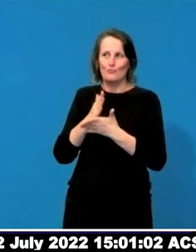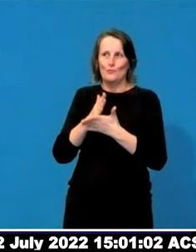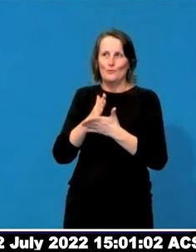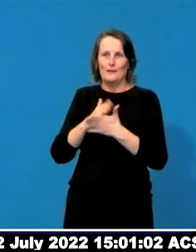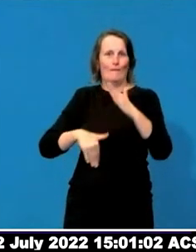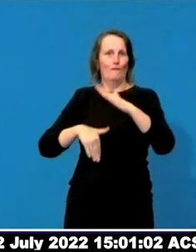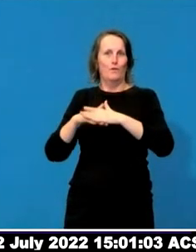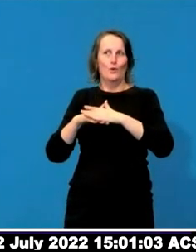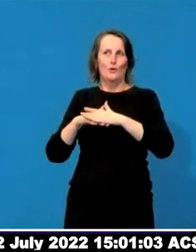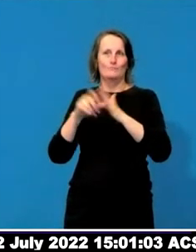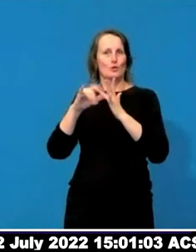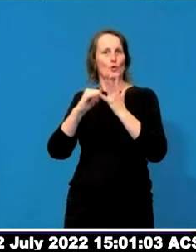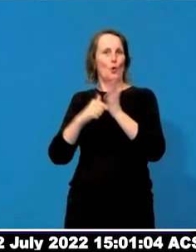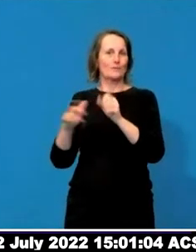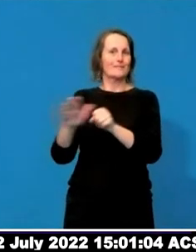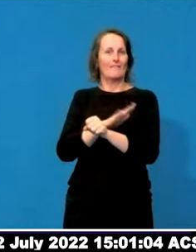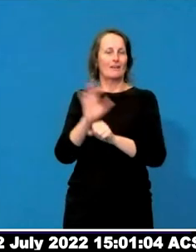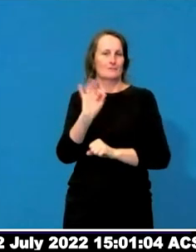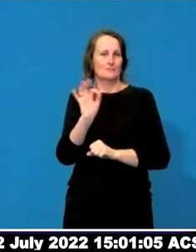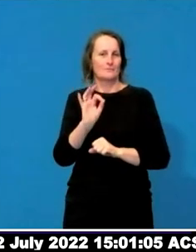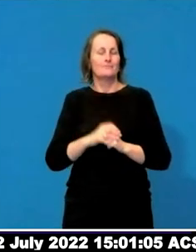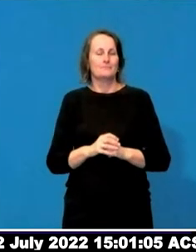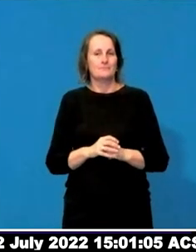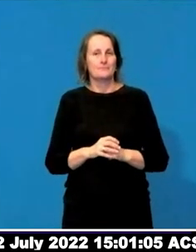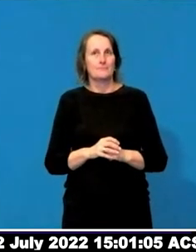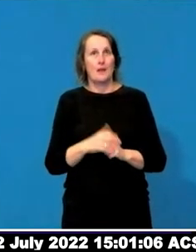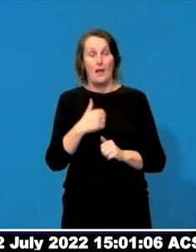Can I be completely honest and say that I didn't know,